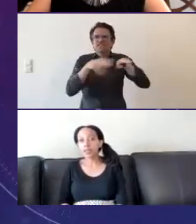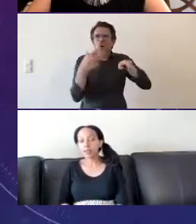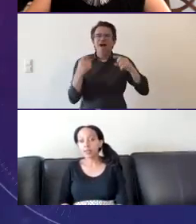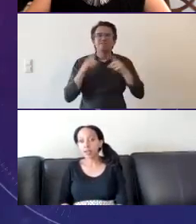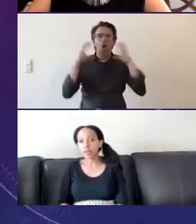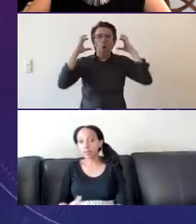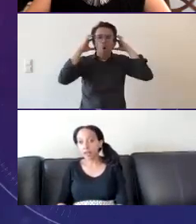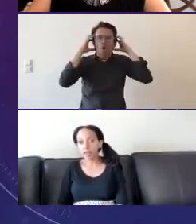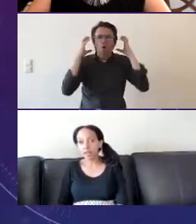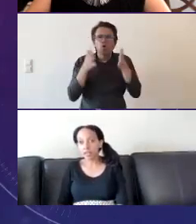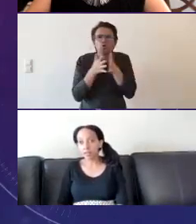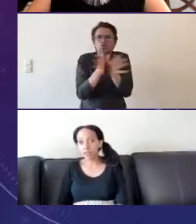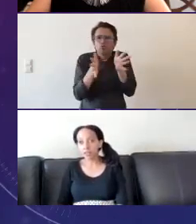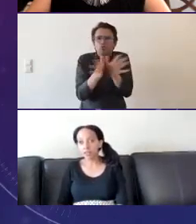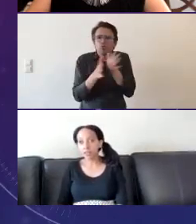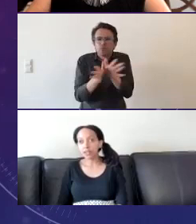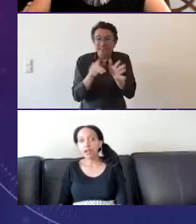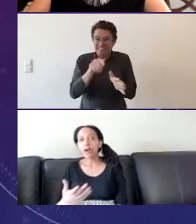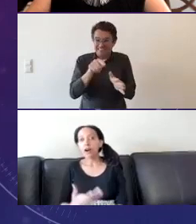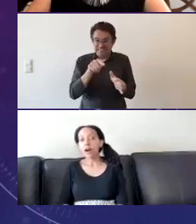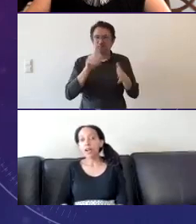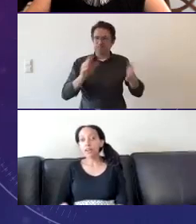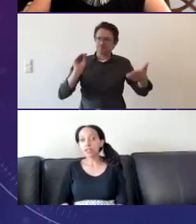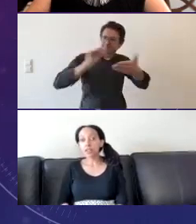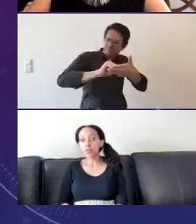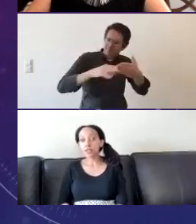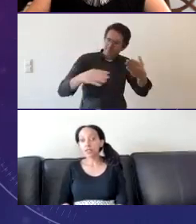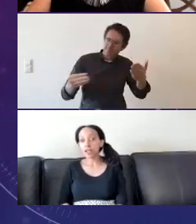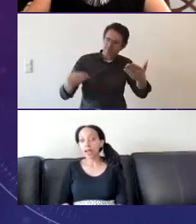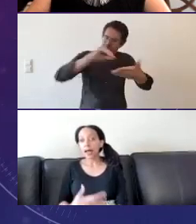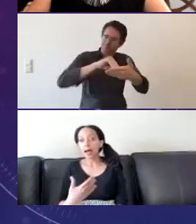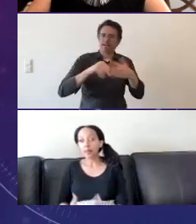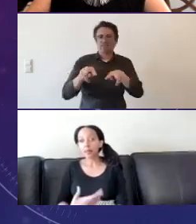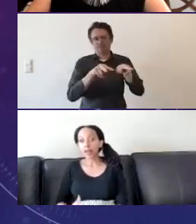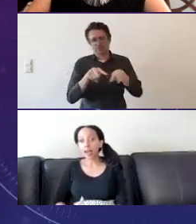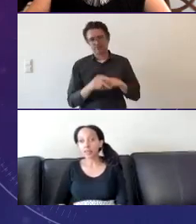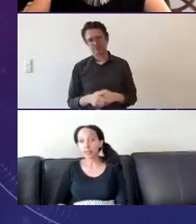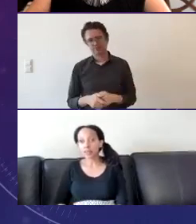across to blind individuals audio descriptions help provide access because